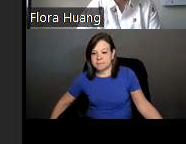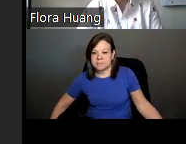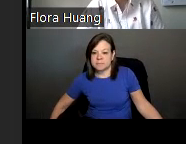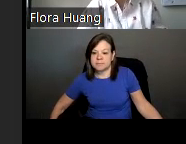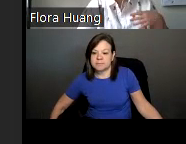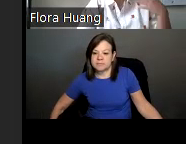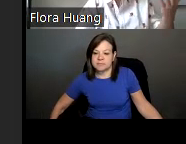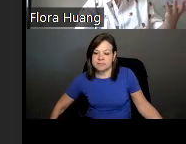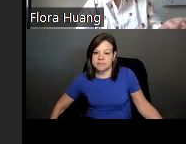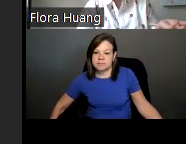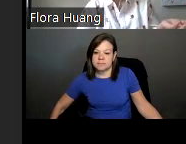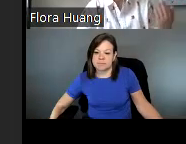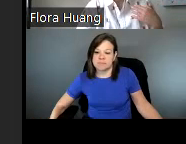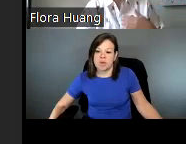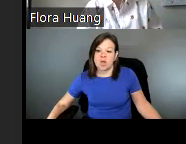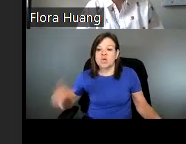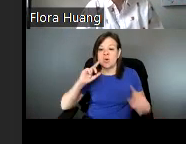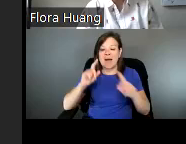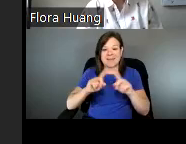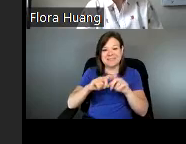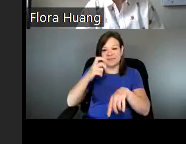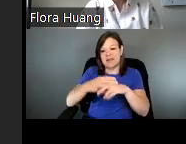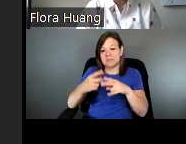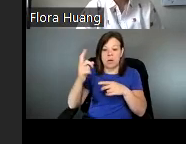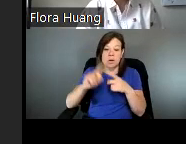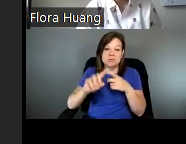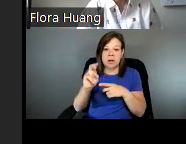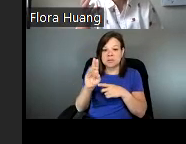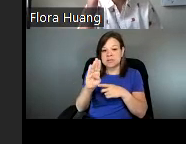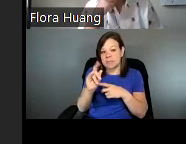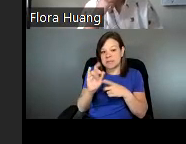you know, one is called subtitle two, and then title one. That's fine, I think that has to do